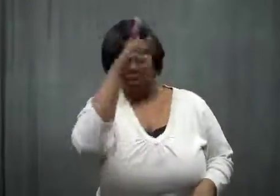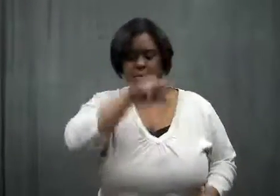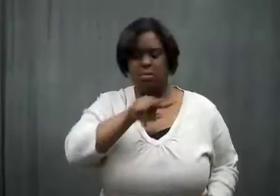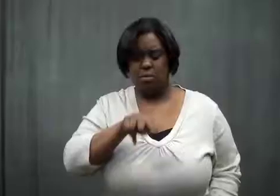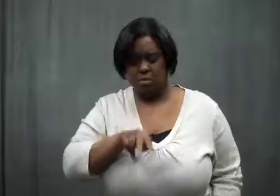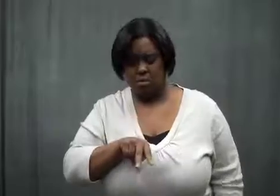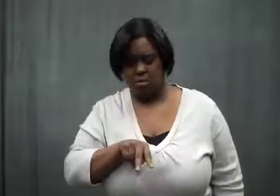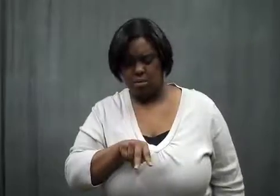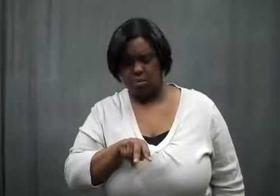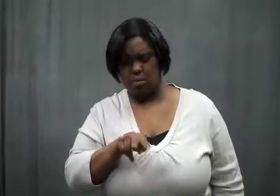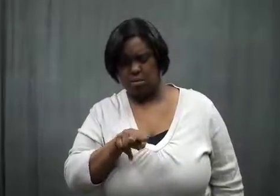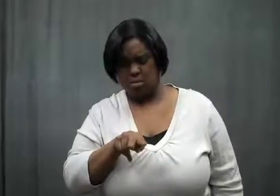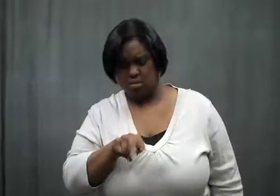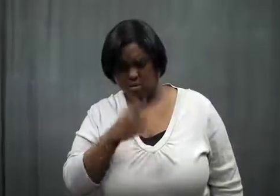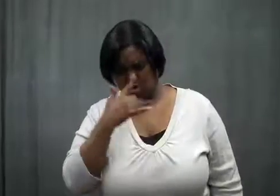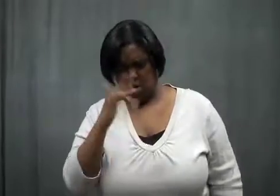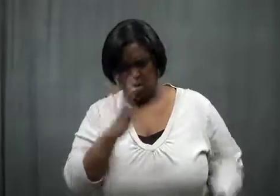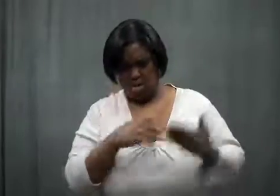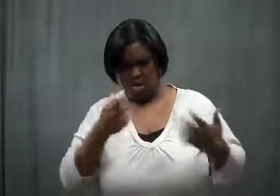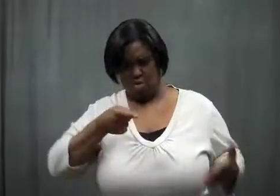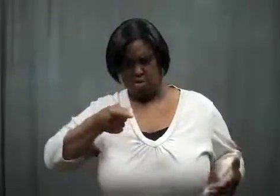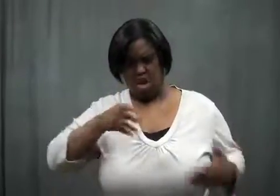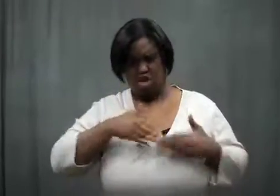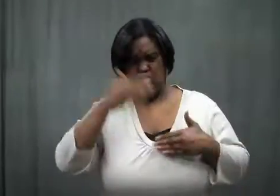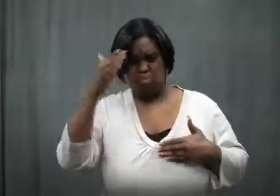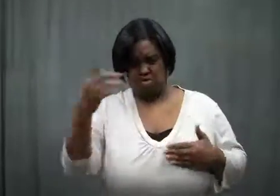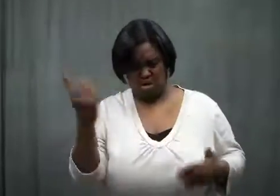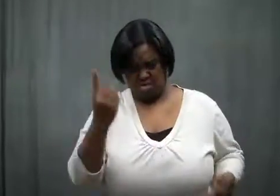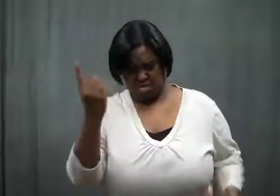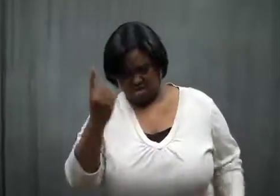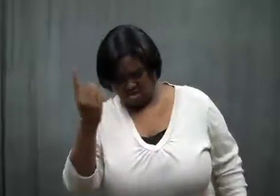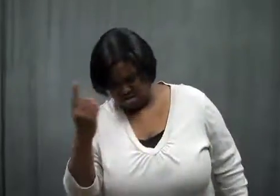He looked and said, "Looks like someone squirted too much water in here."